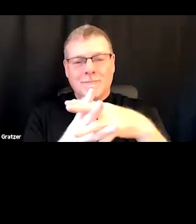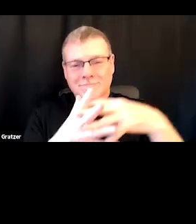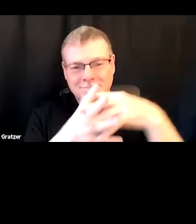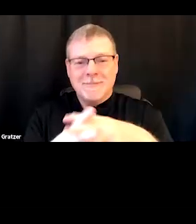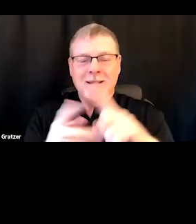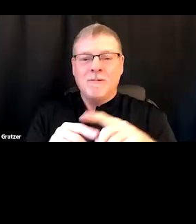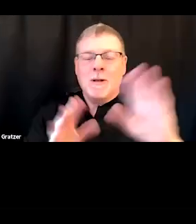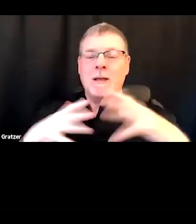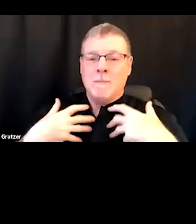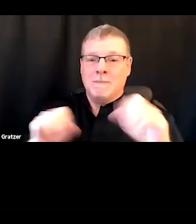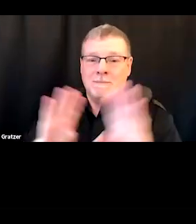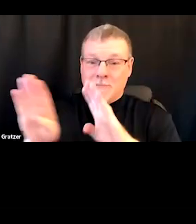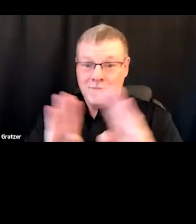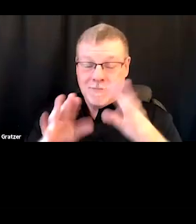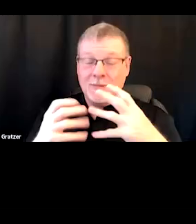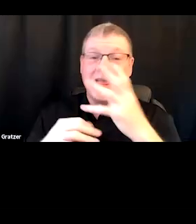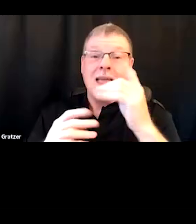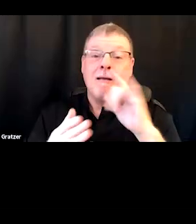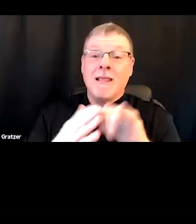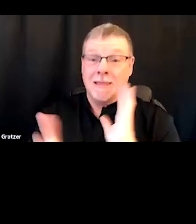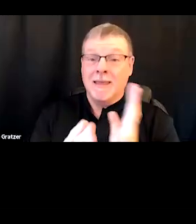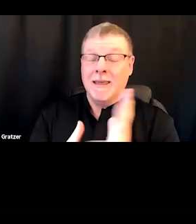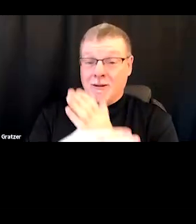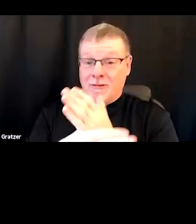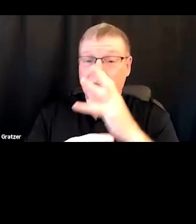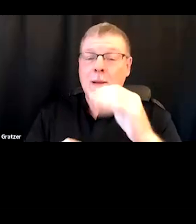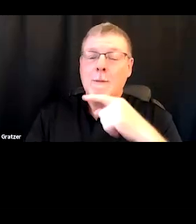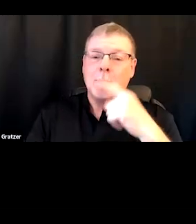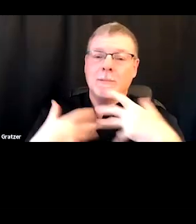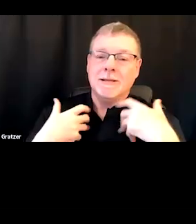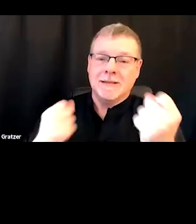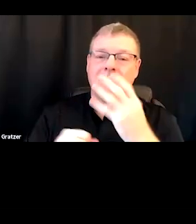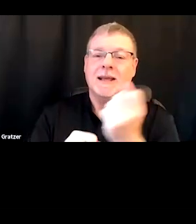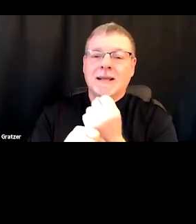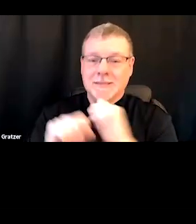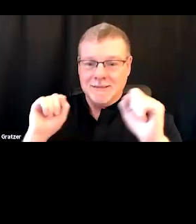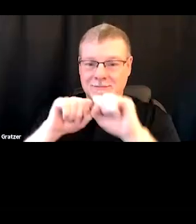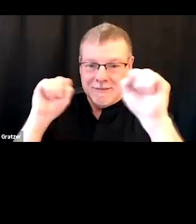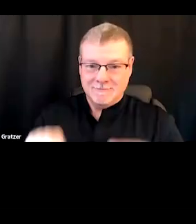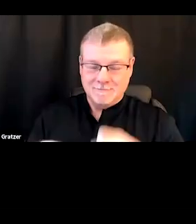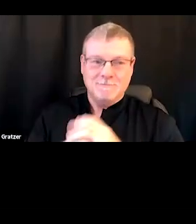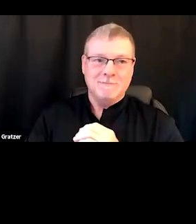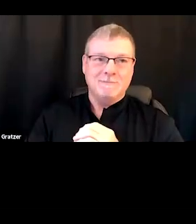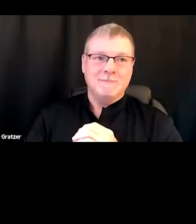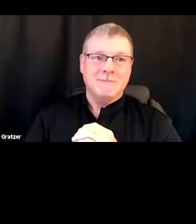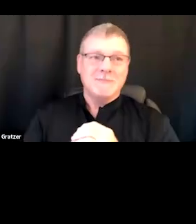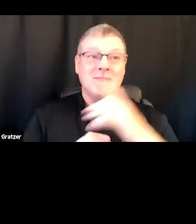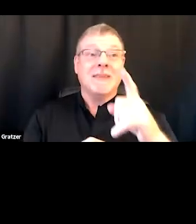behavioral health interventions, and collaborative public safety and public health systems. She's committed to strengthening